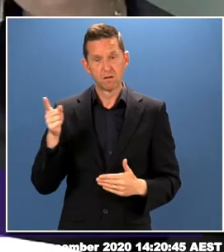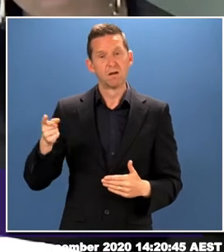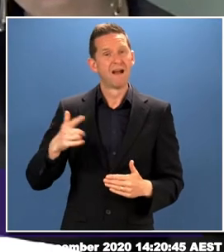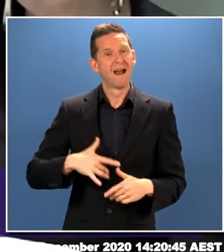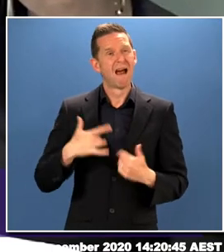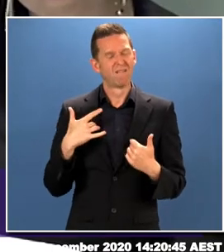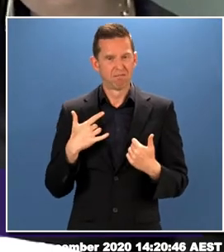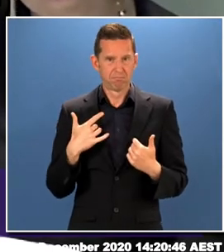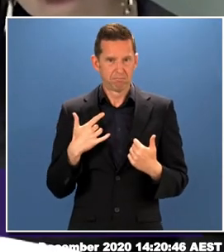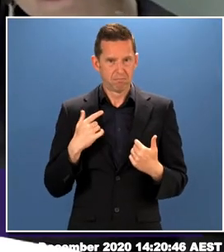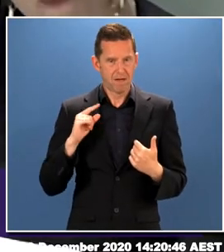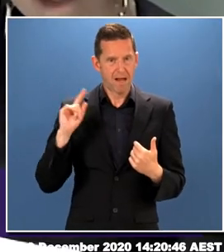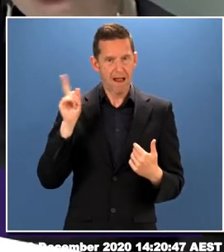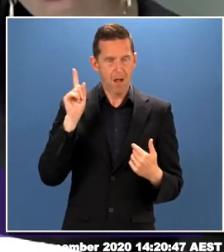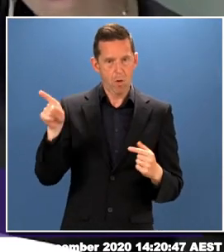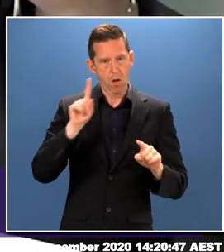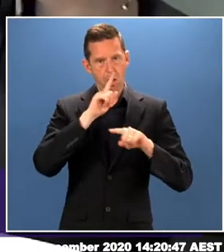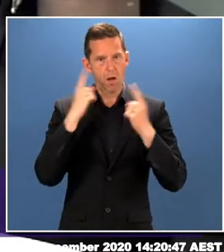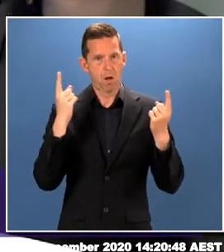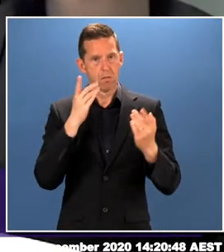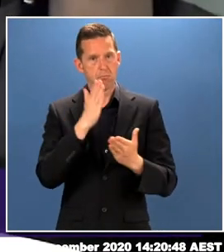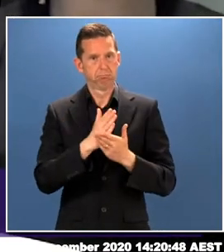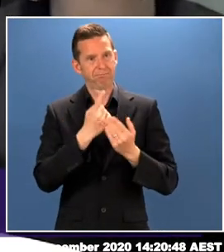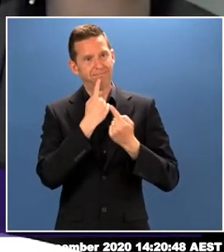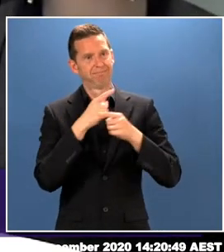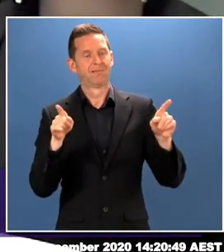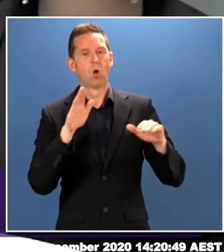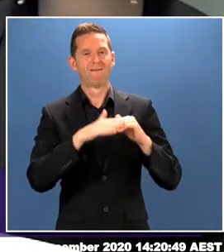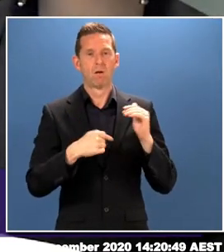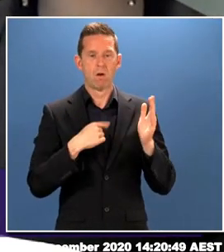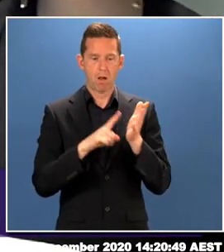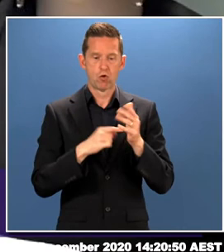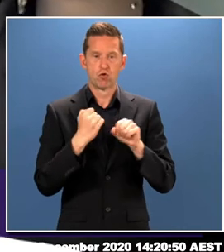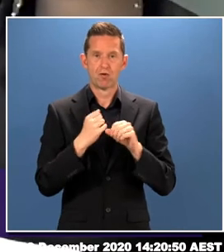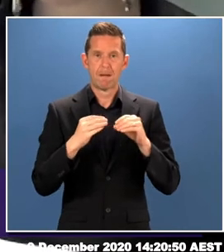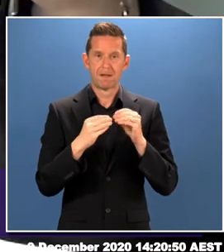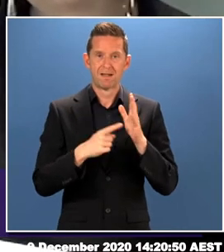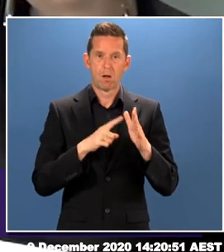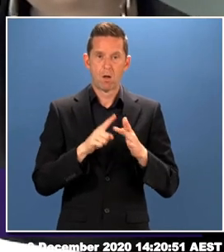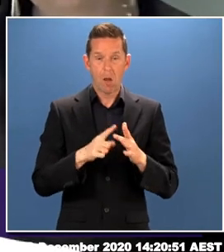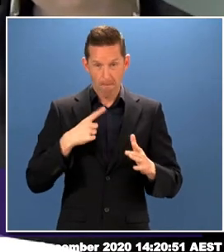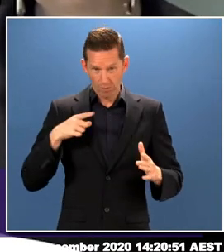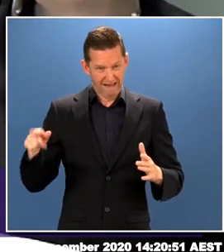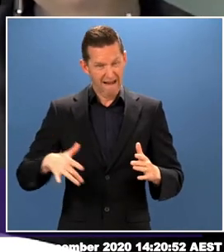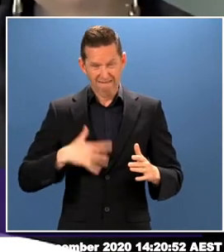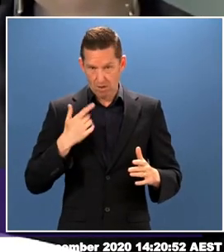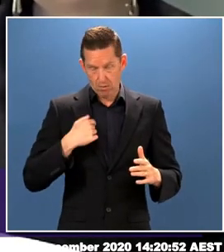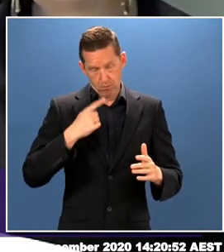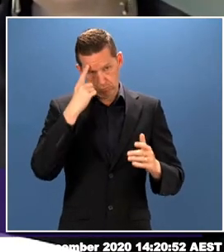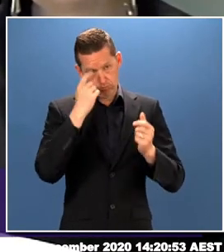themselves being LGBTI because they're just constantly navigating and they are feeling quite traumatised by the process of having to do